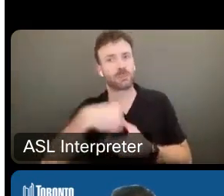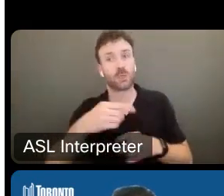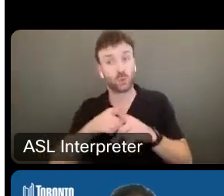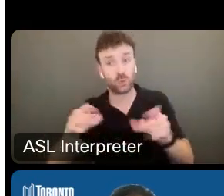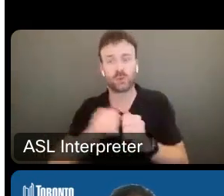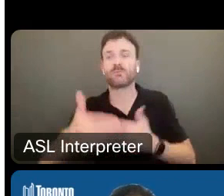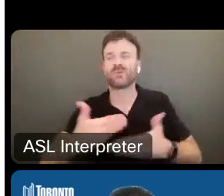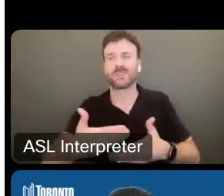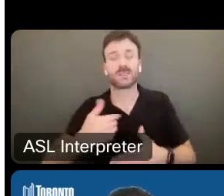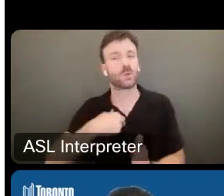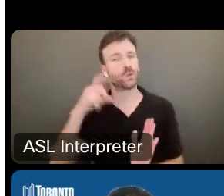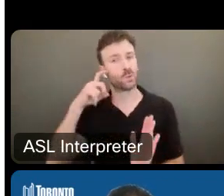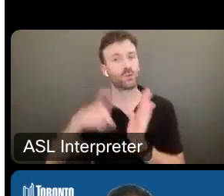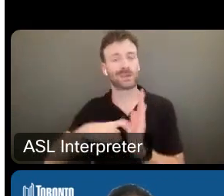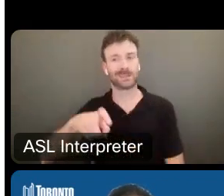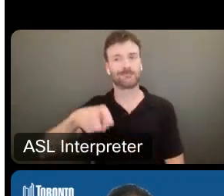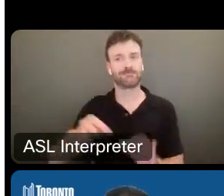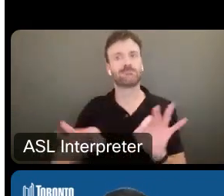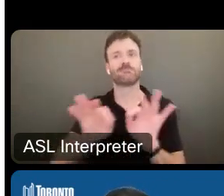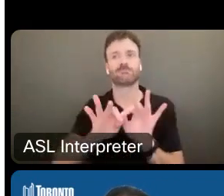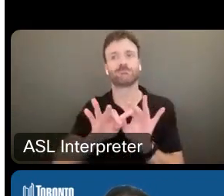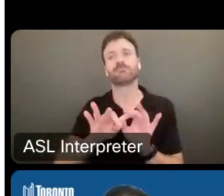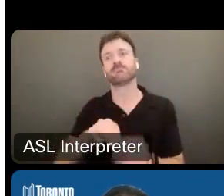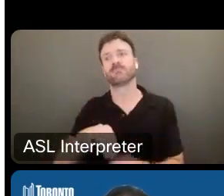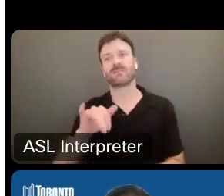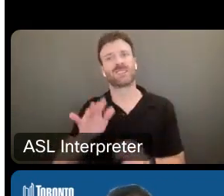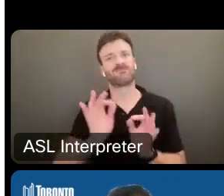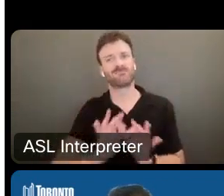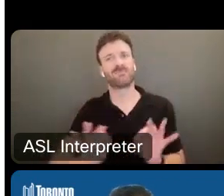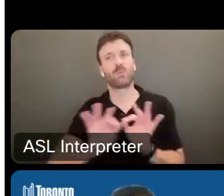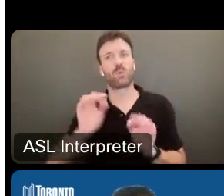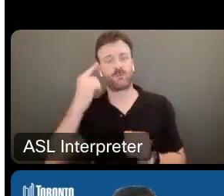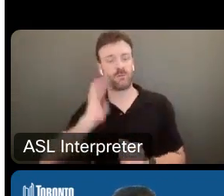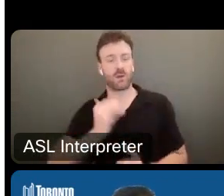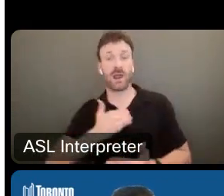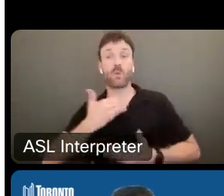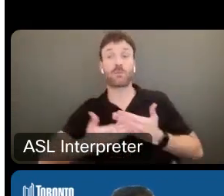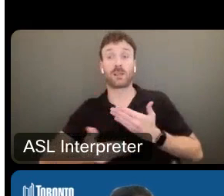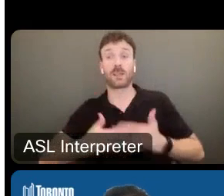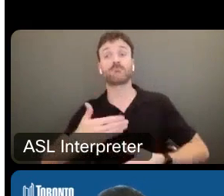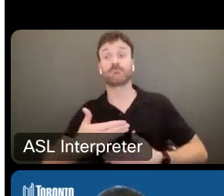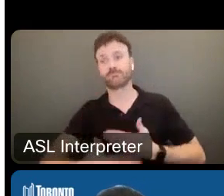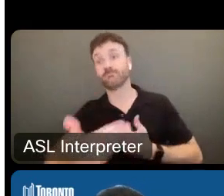We recognize the need for that and that's a critical part of our plan going forward. Next slide, please.